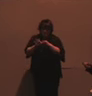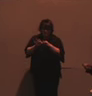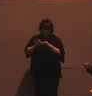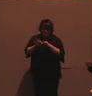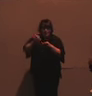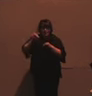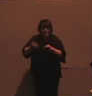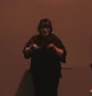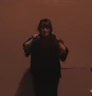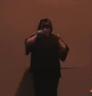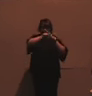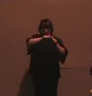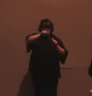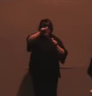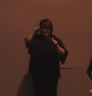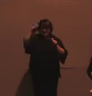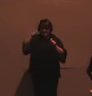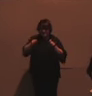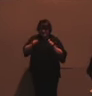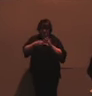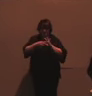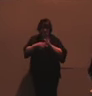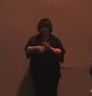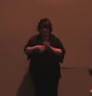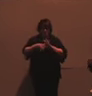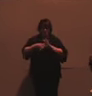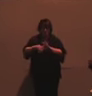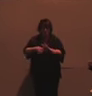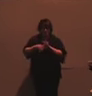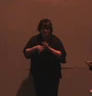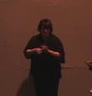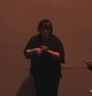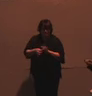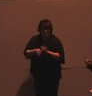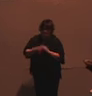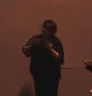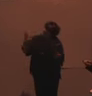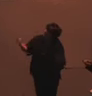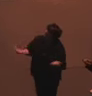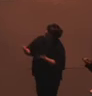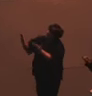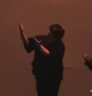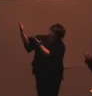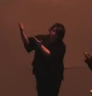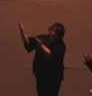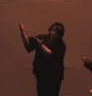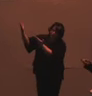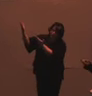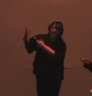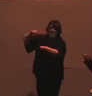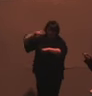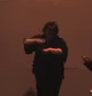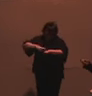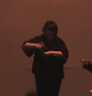So I'd like to say, in here, the time is flowing.